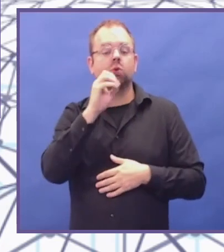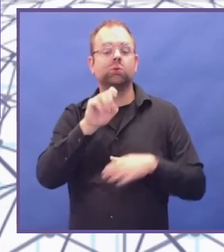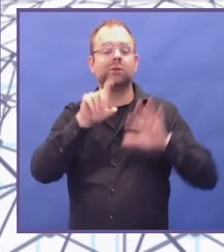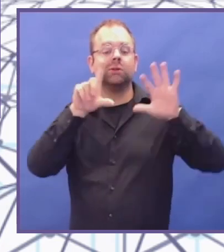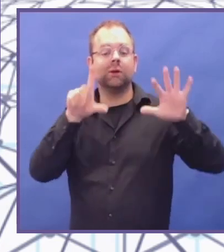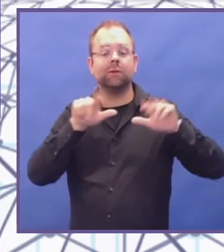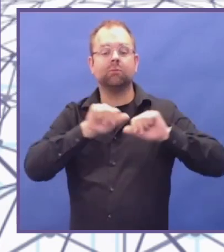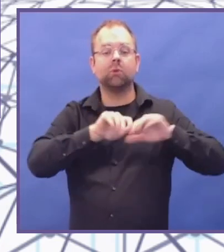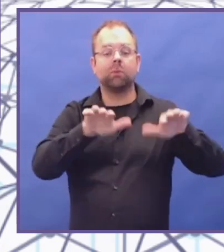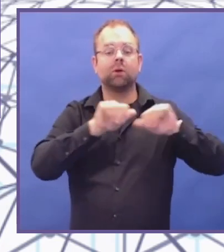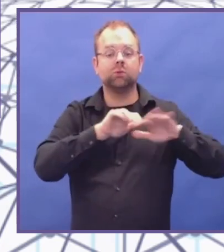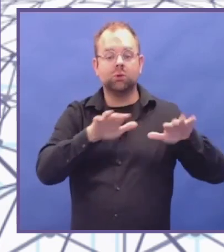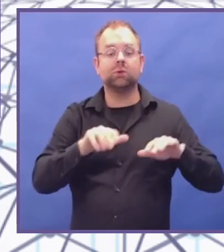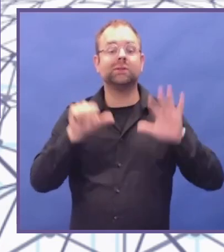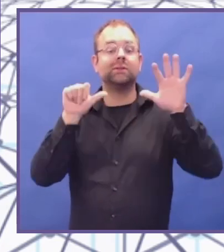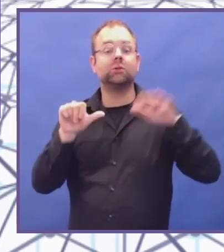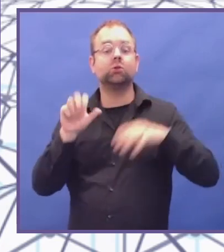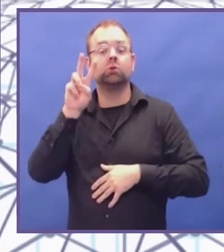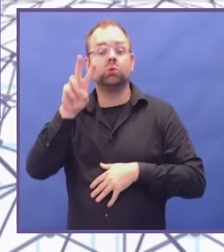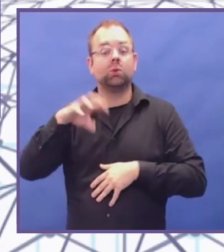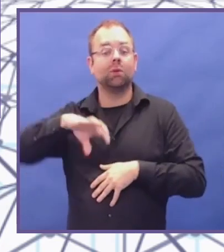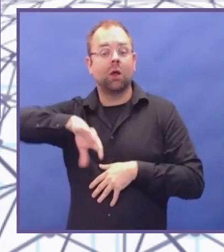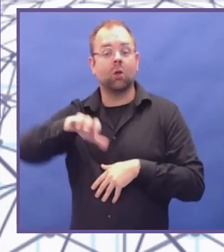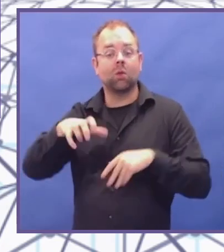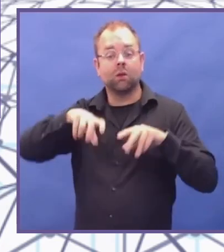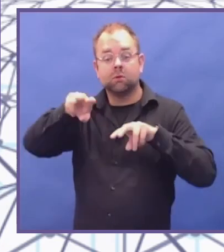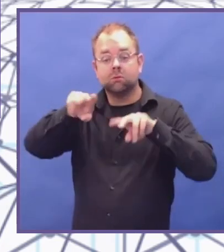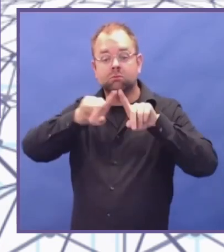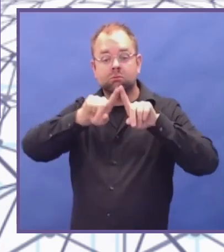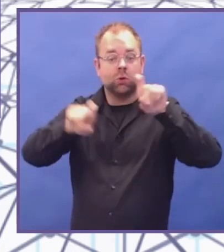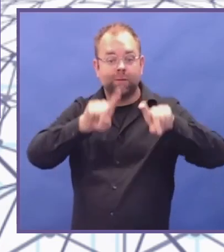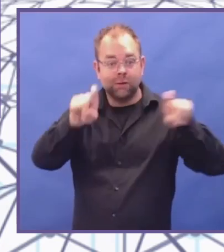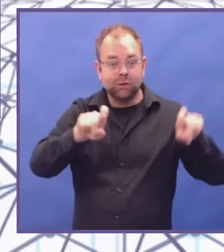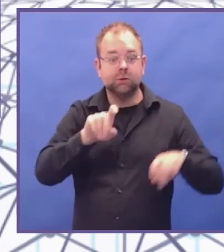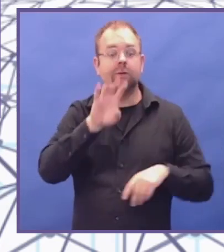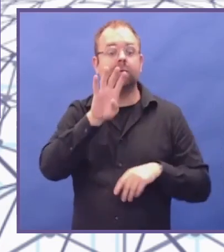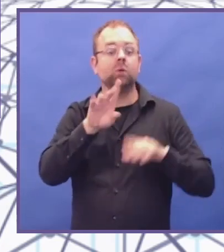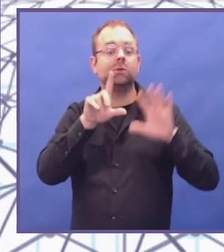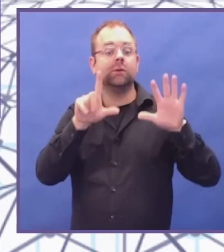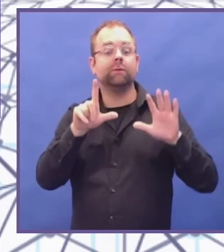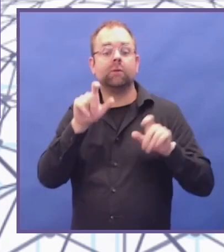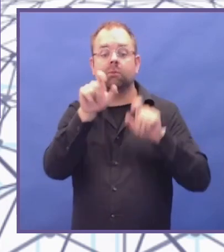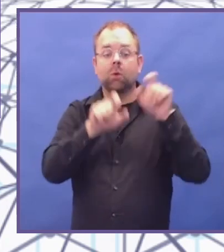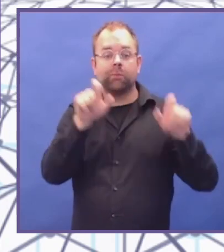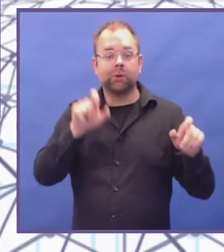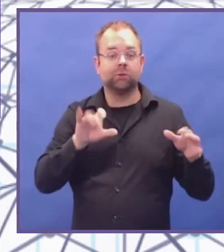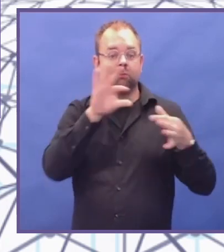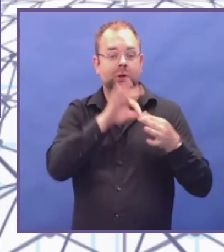you'll find that it's really only a handful of countries and very few types of assistive products that are routinely represented.